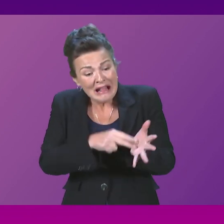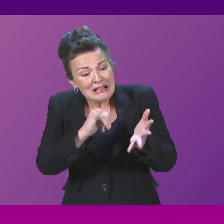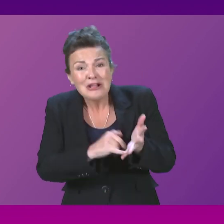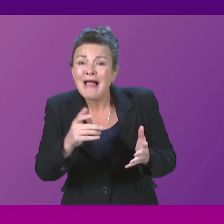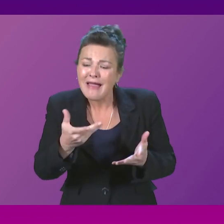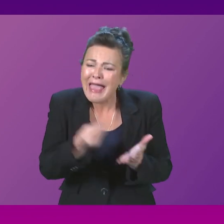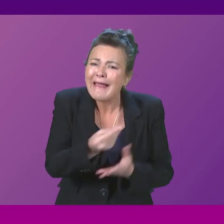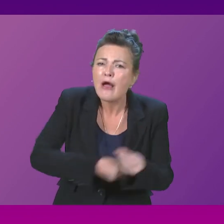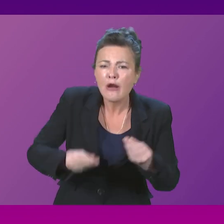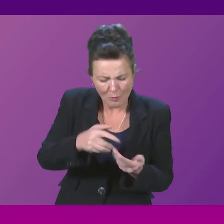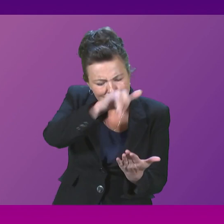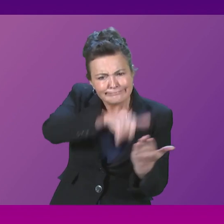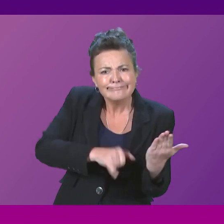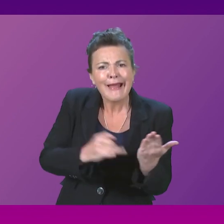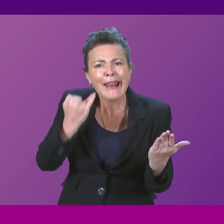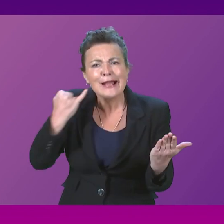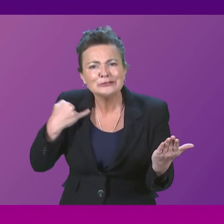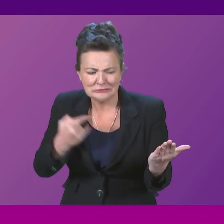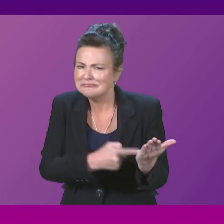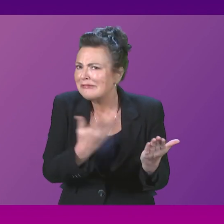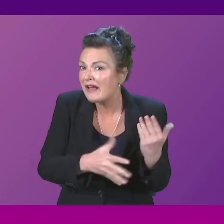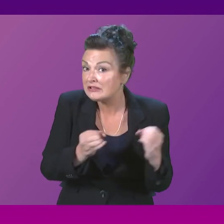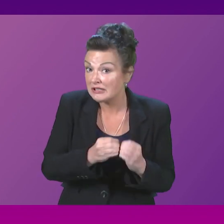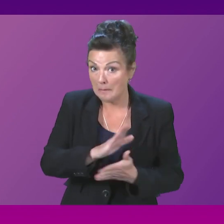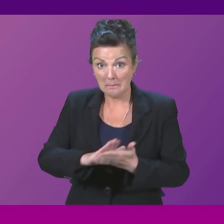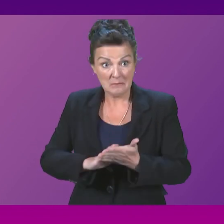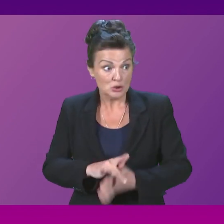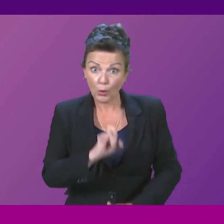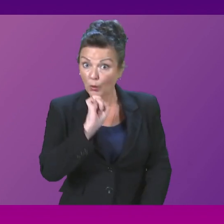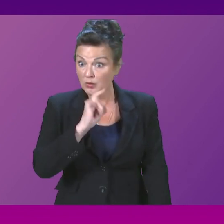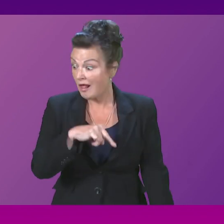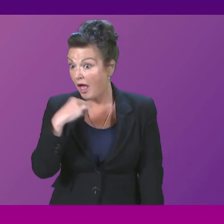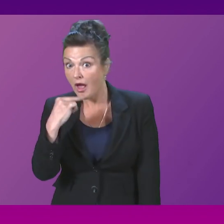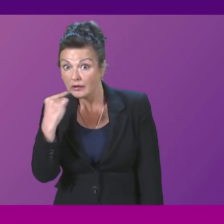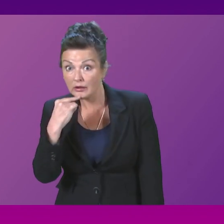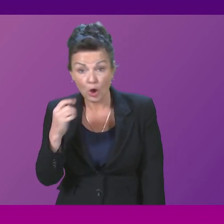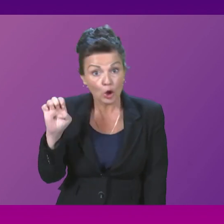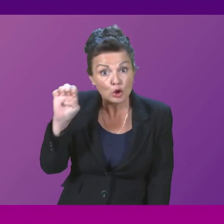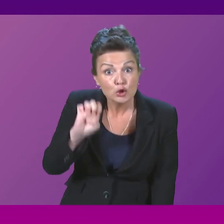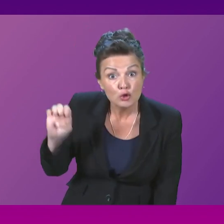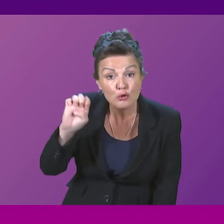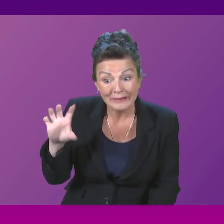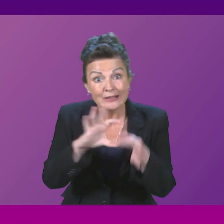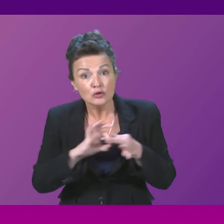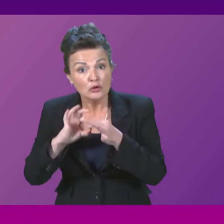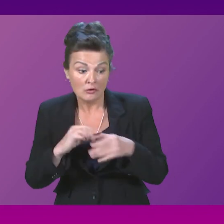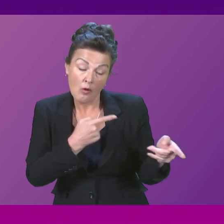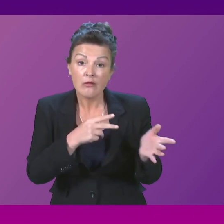Who is lying to the Scottish people? Is it the European Union or Nicola Surgeon?